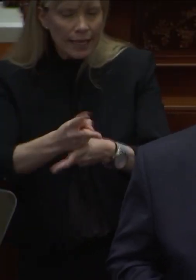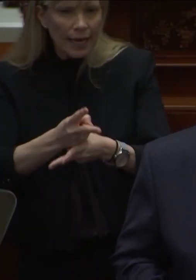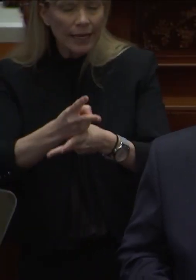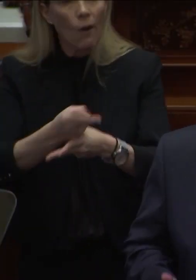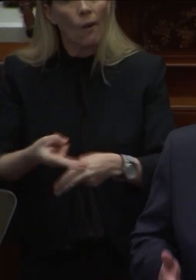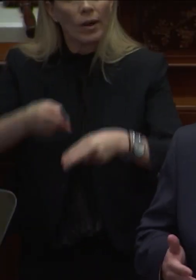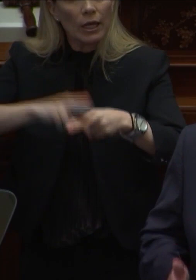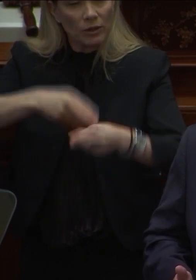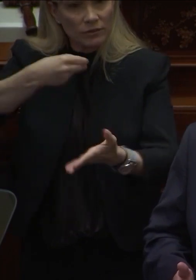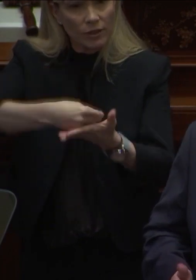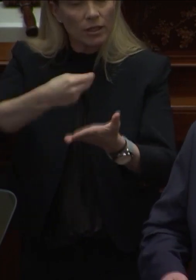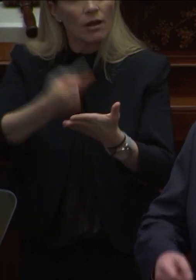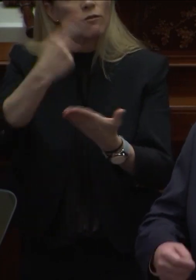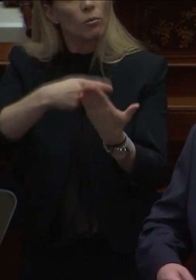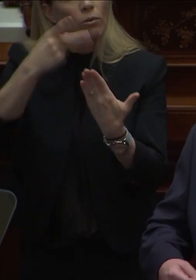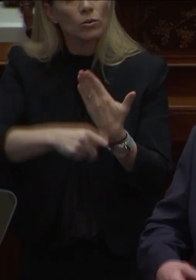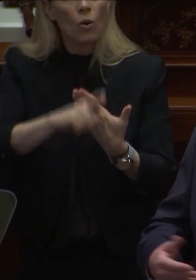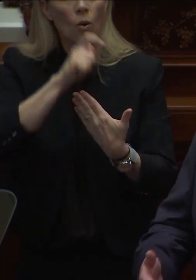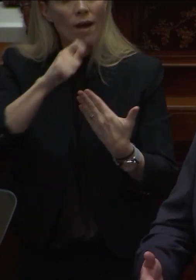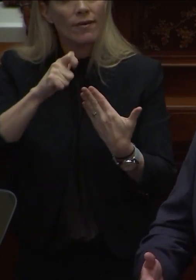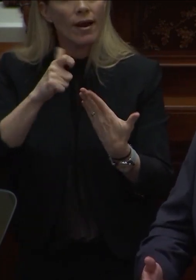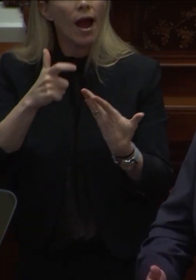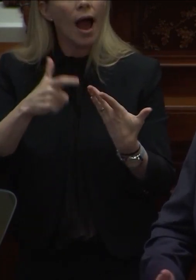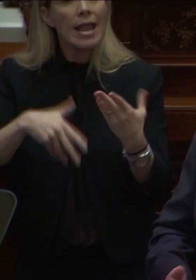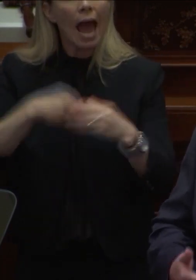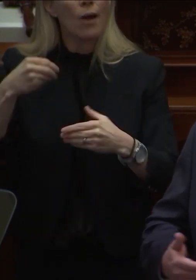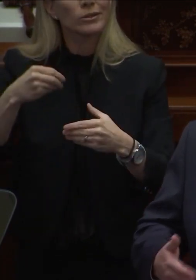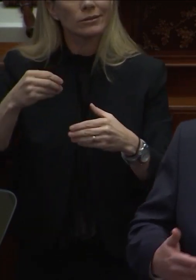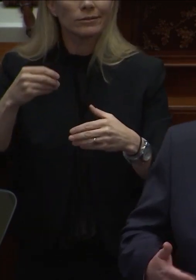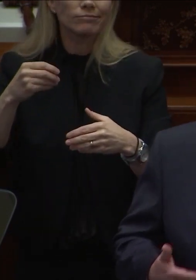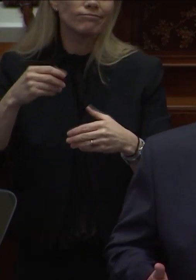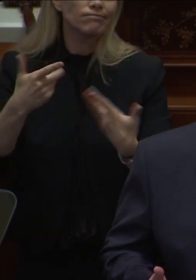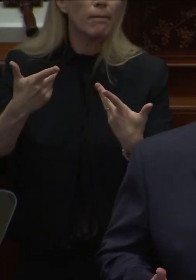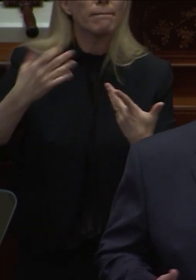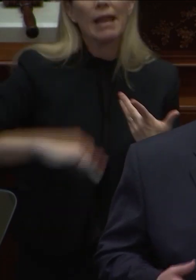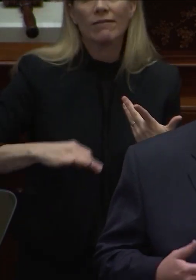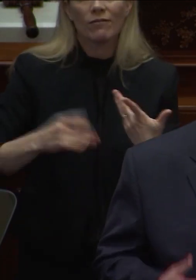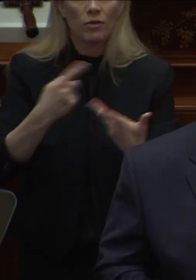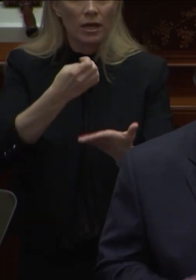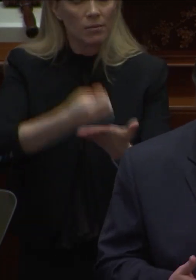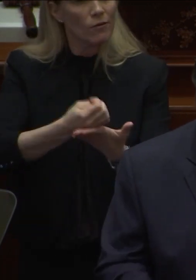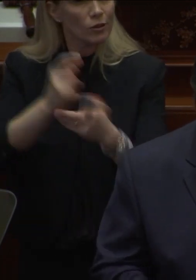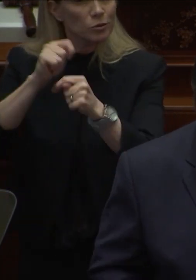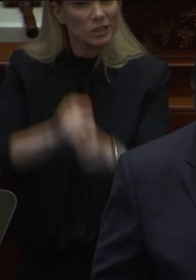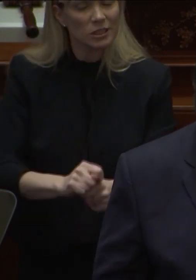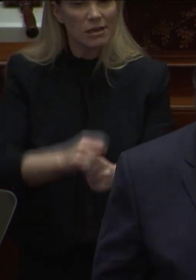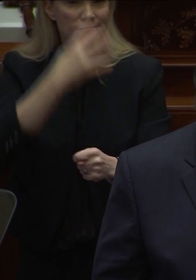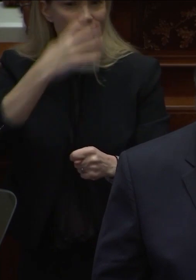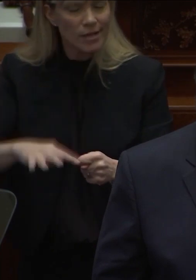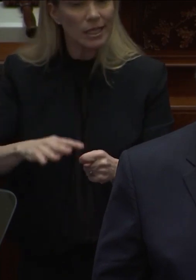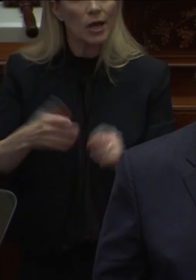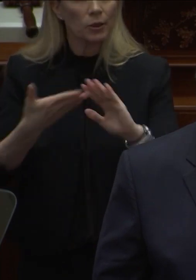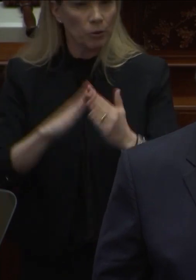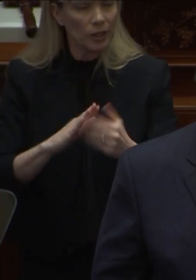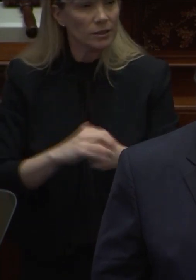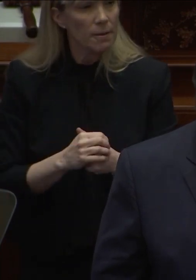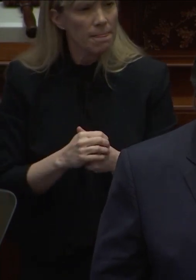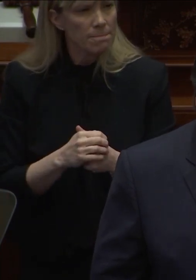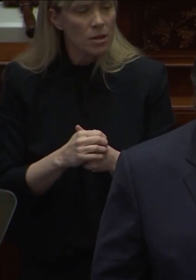ON A SMALLER SCALE, I AM CONSISTENTLY LOOKING TO PAIN TAIN OR INCREASE FUNDING FOR PROGRAMS THAT HAVE AN OUT SIZED BENEFIT TO THE ECONOMY FOR